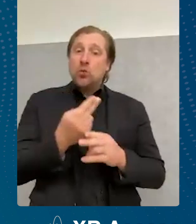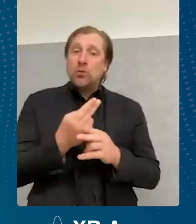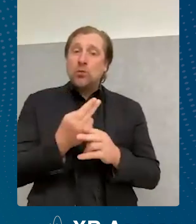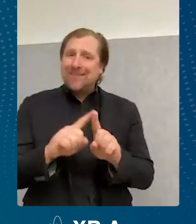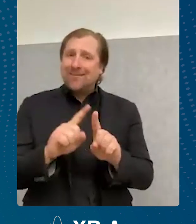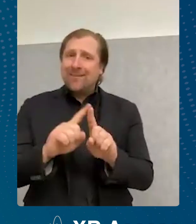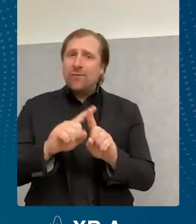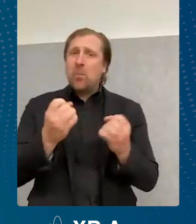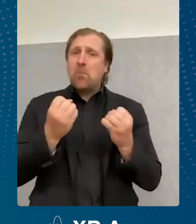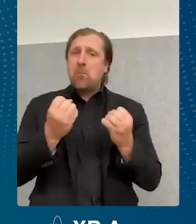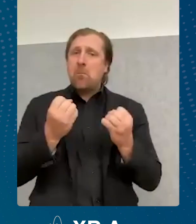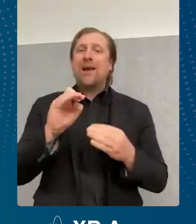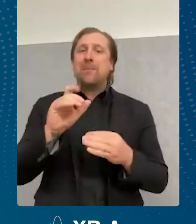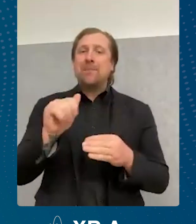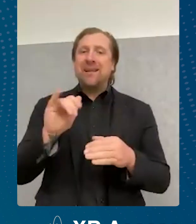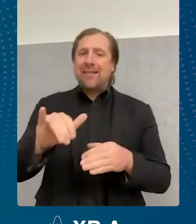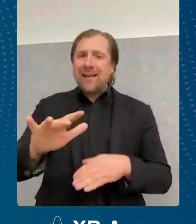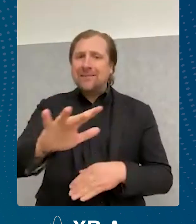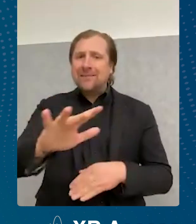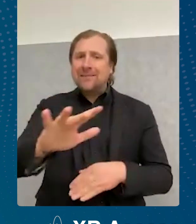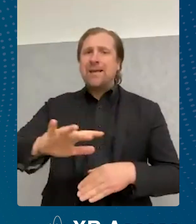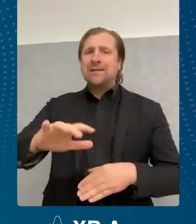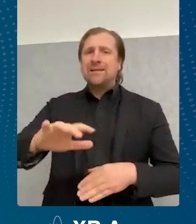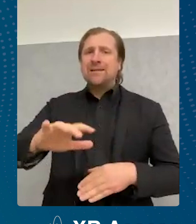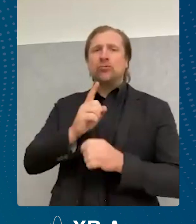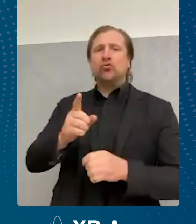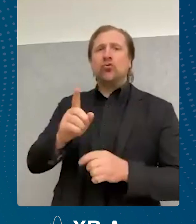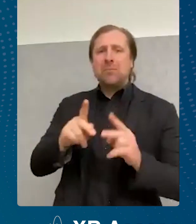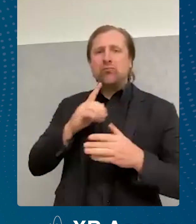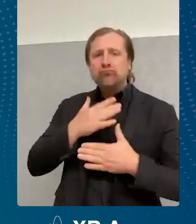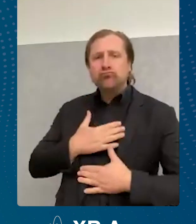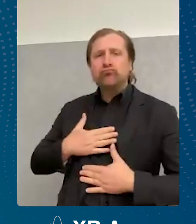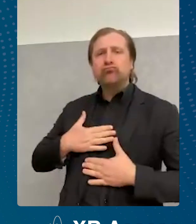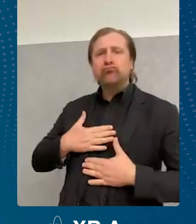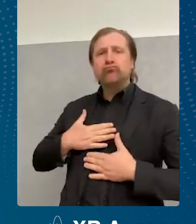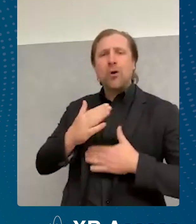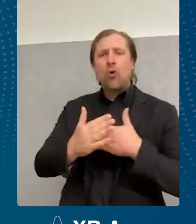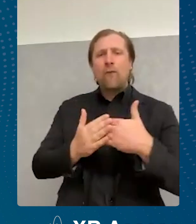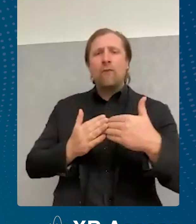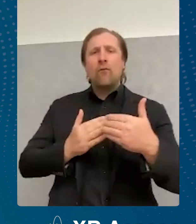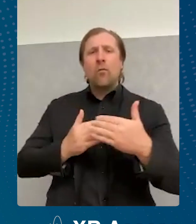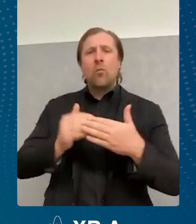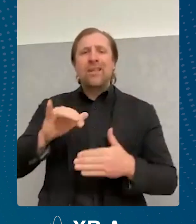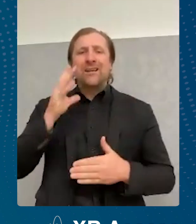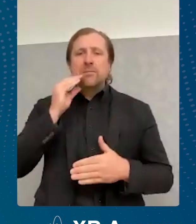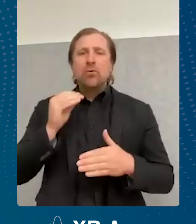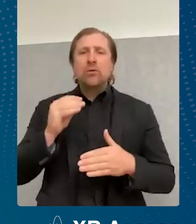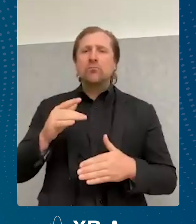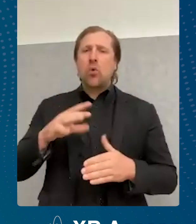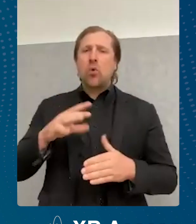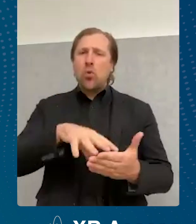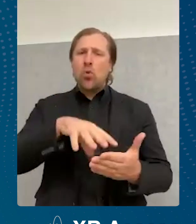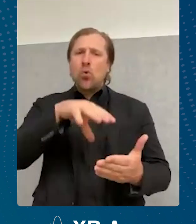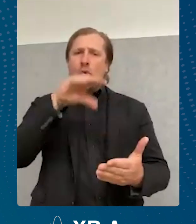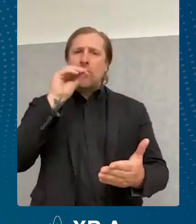I try to making sure people are enjoying this experience, learning things, feeling the emotion I felt